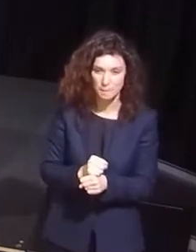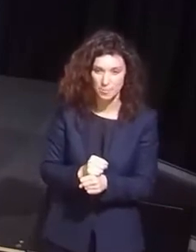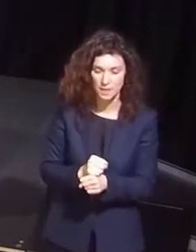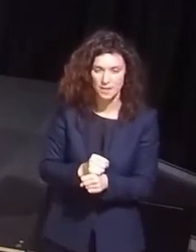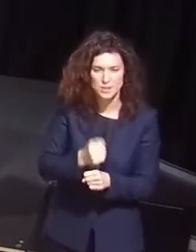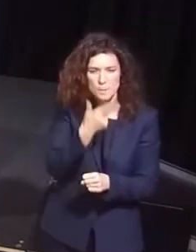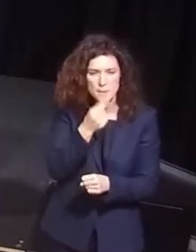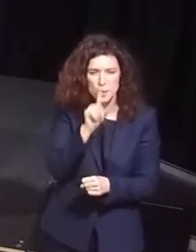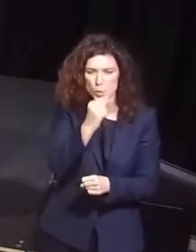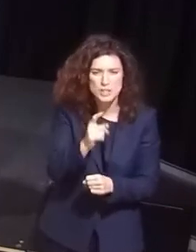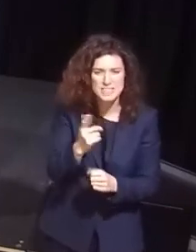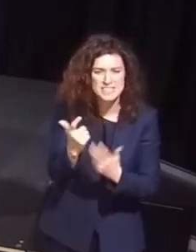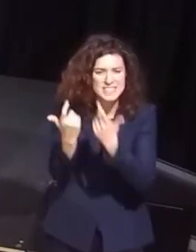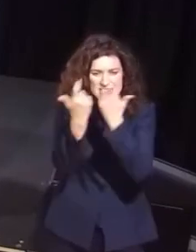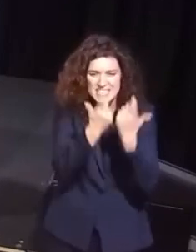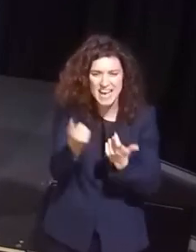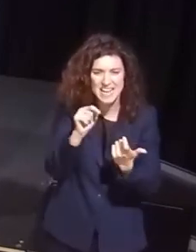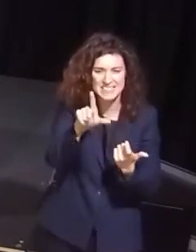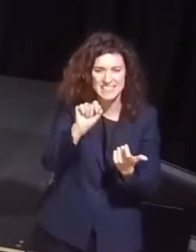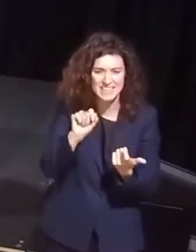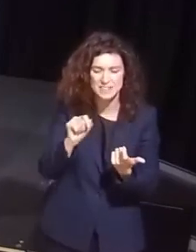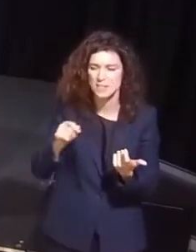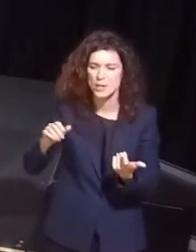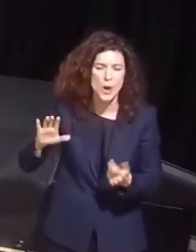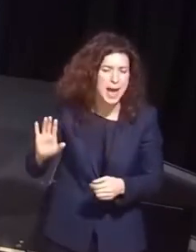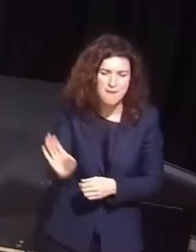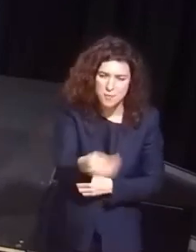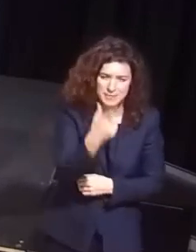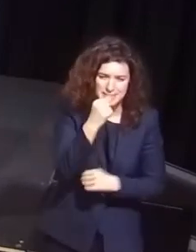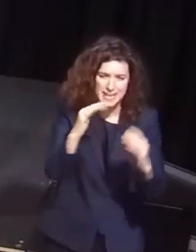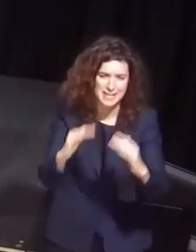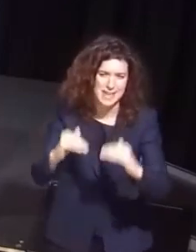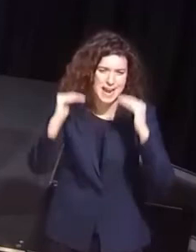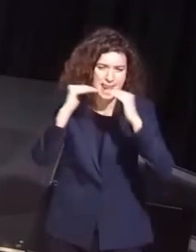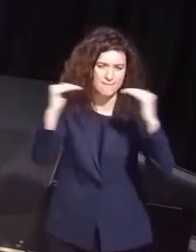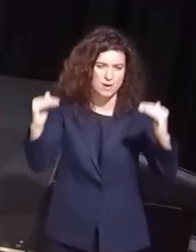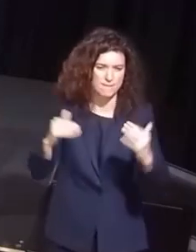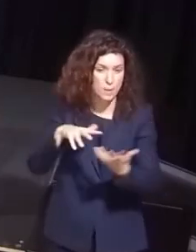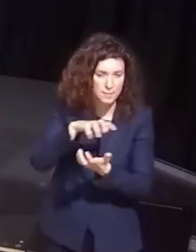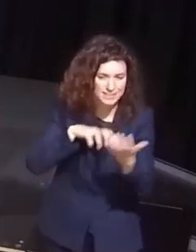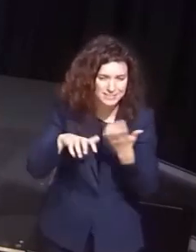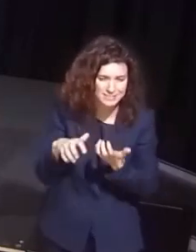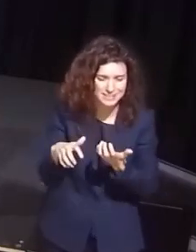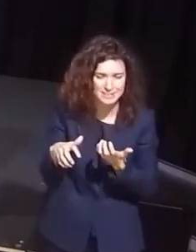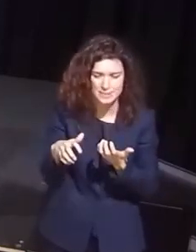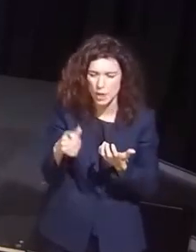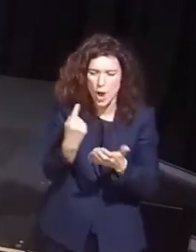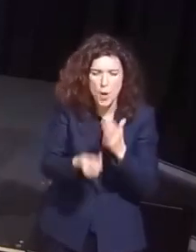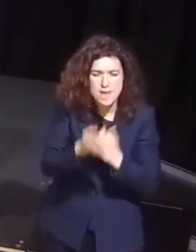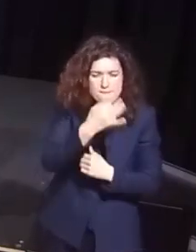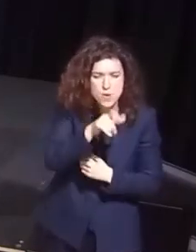and there was understanding not everyone can cope with that sort of level of complexity. And that's just a mock-up